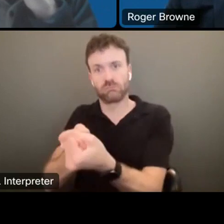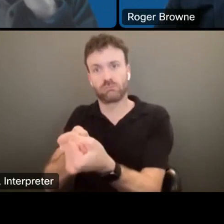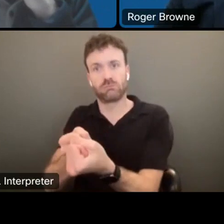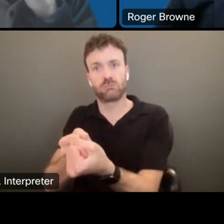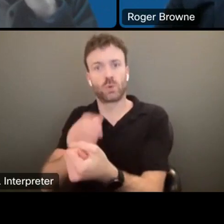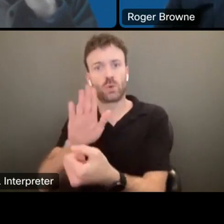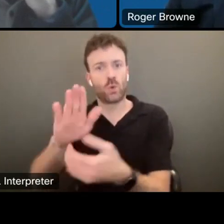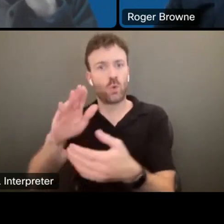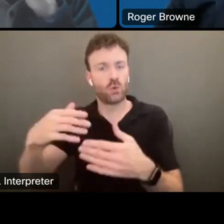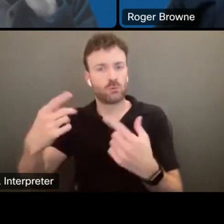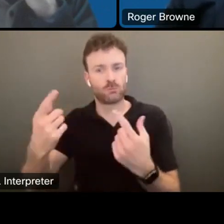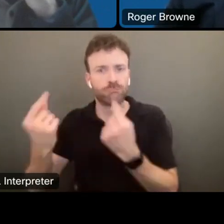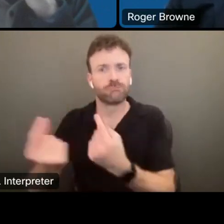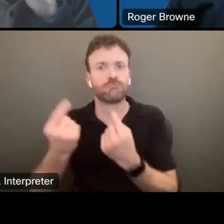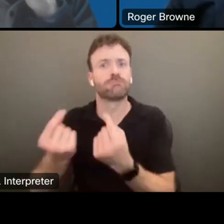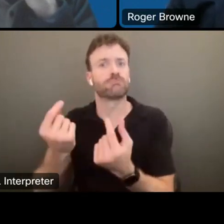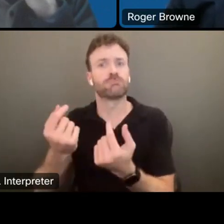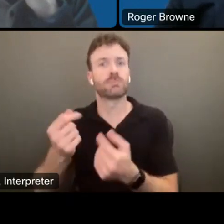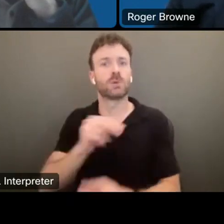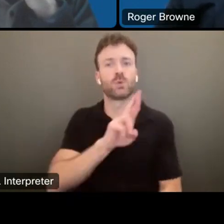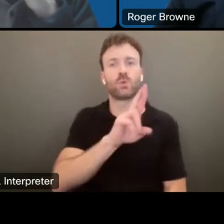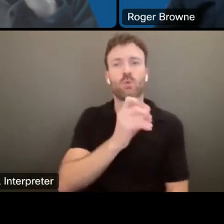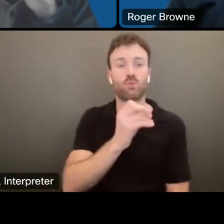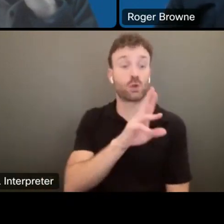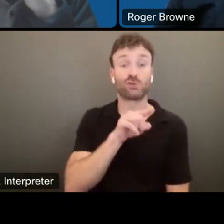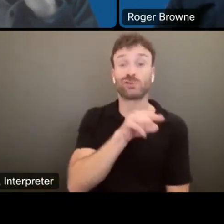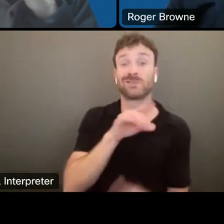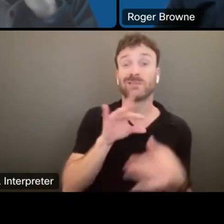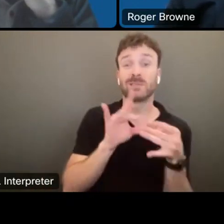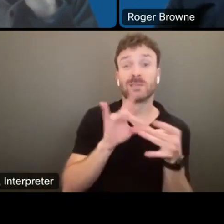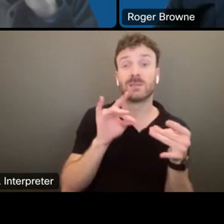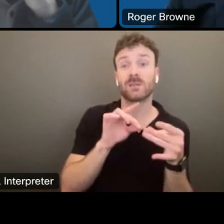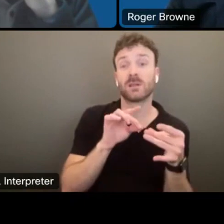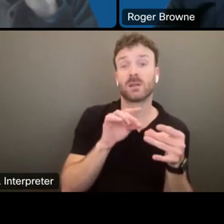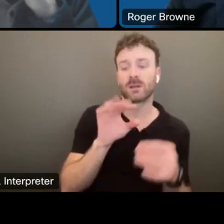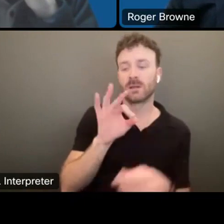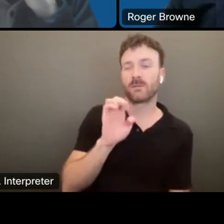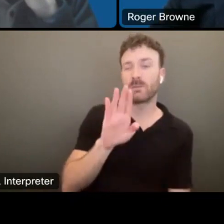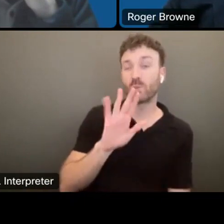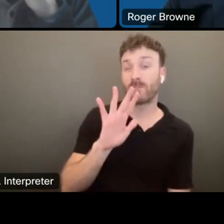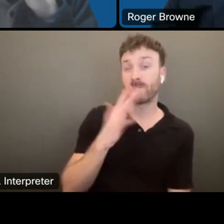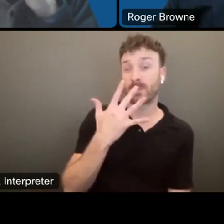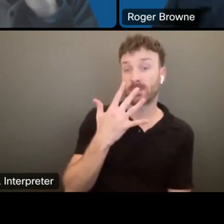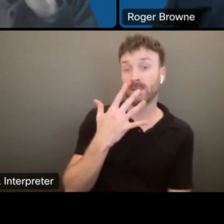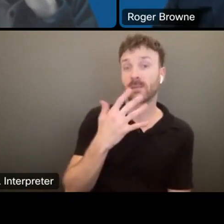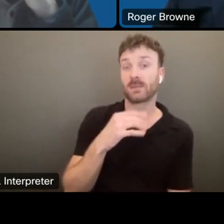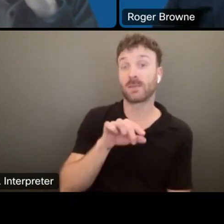especially because Roger had mentioned that on February 5, report will be coming to the